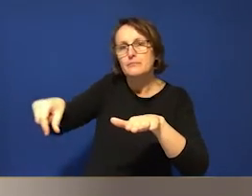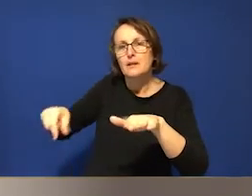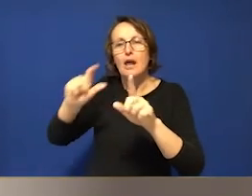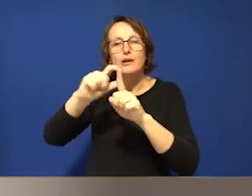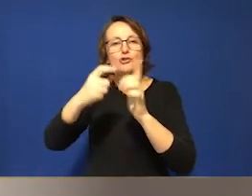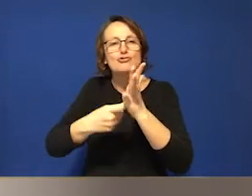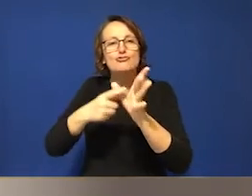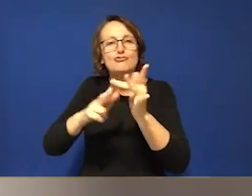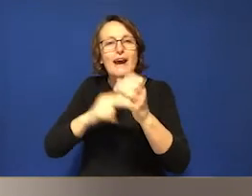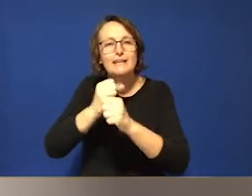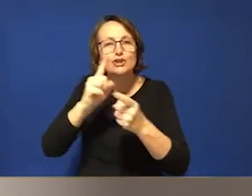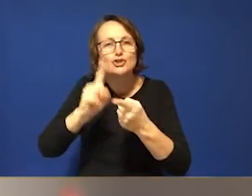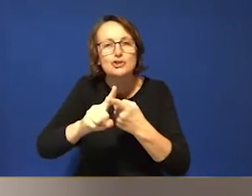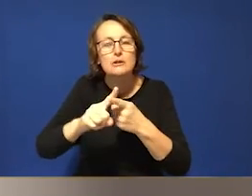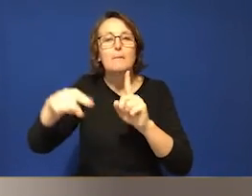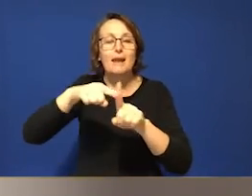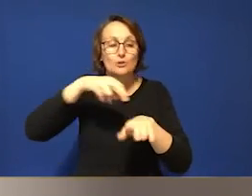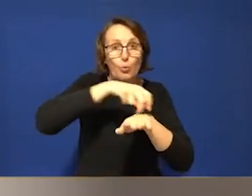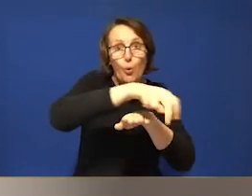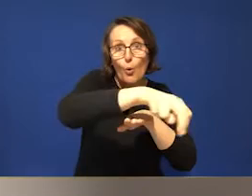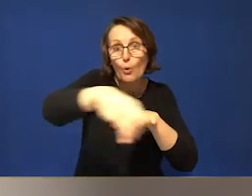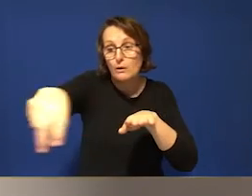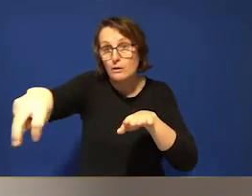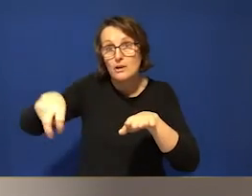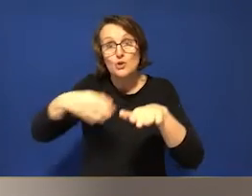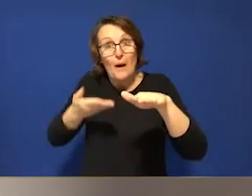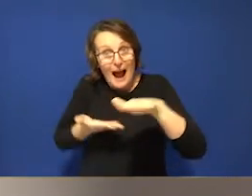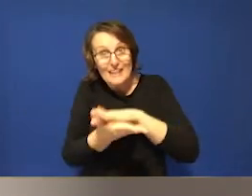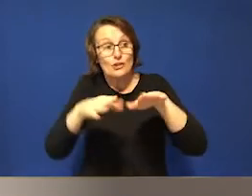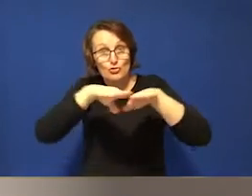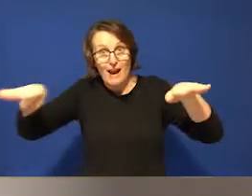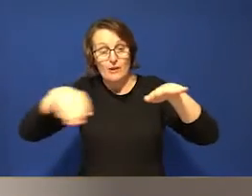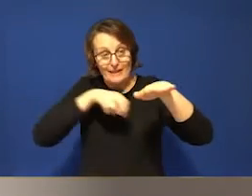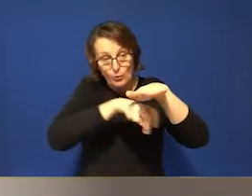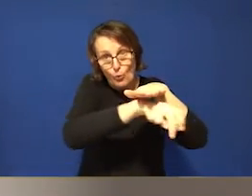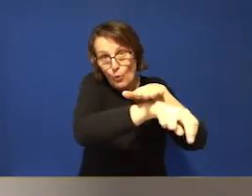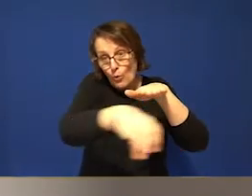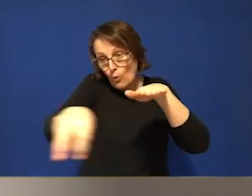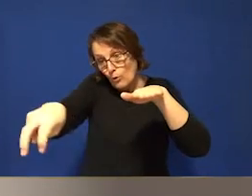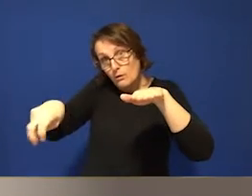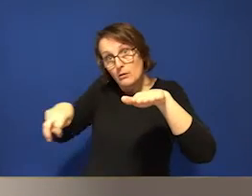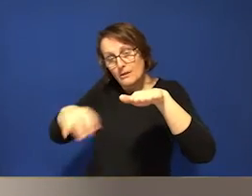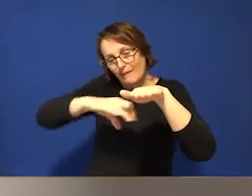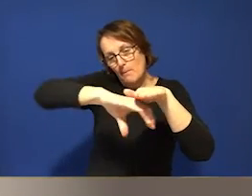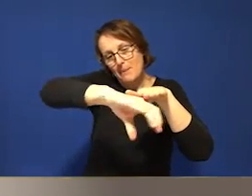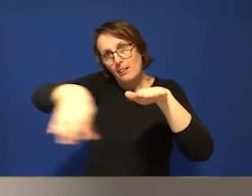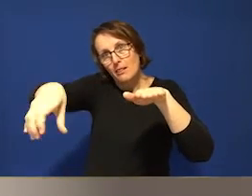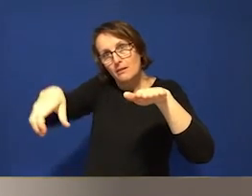So you can walk around underground outside of the perimeter of the building hidden underground.